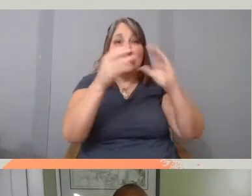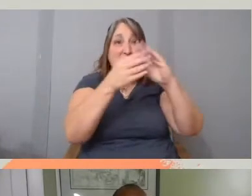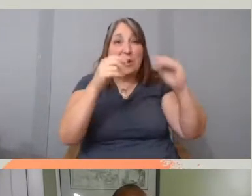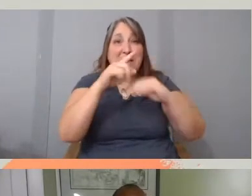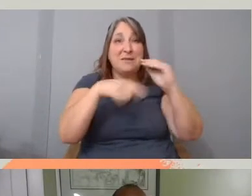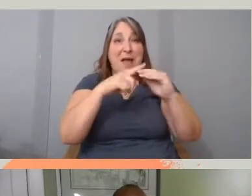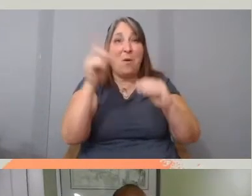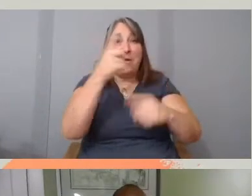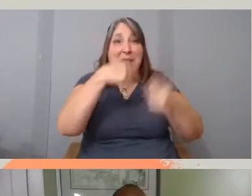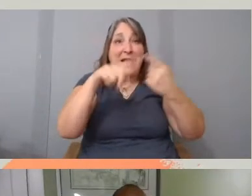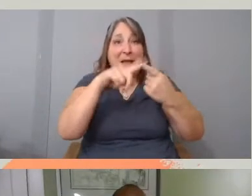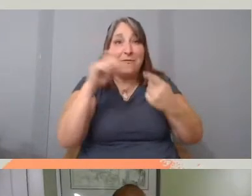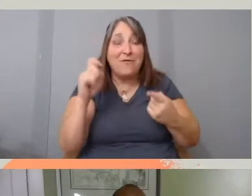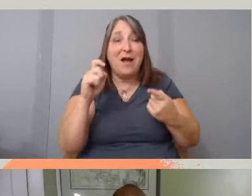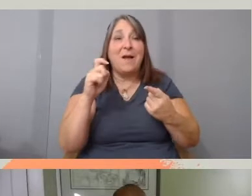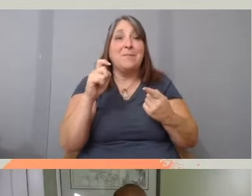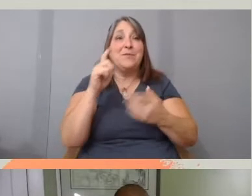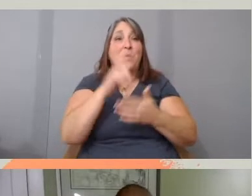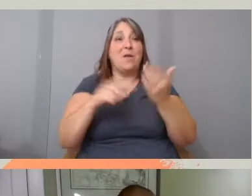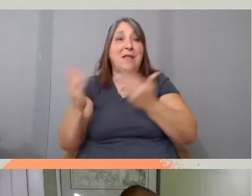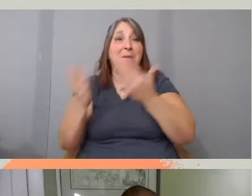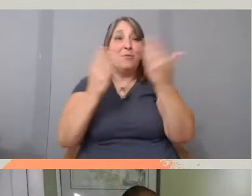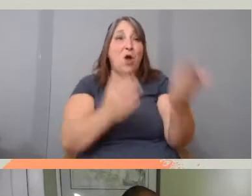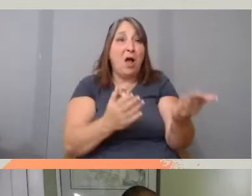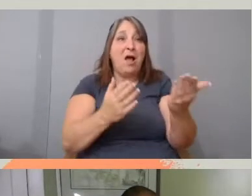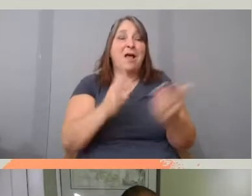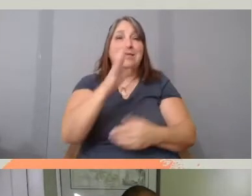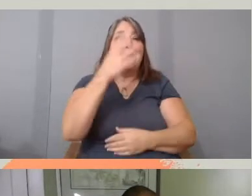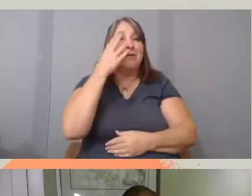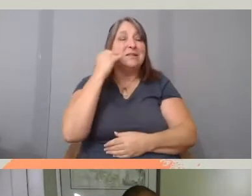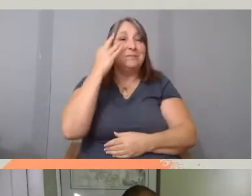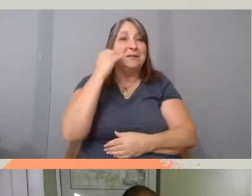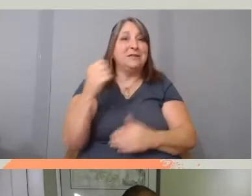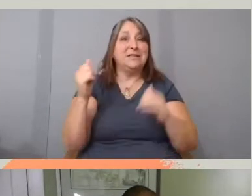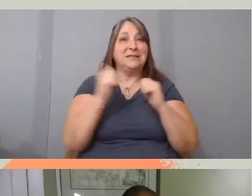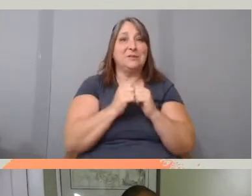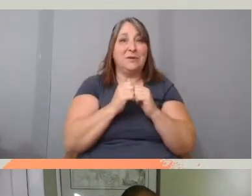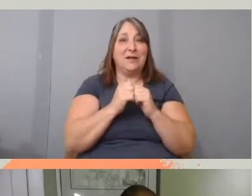the things that they brought, you know, their experiences with government forces